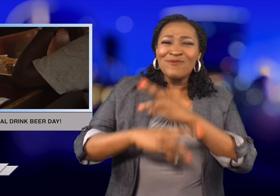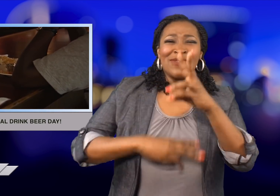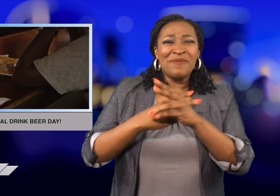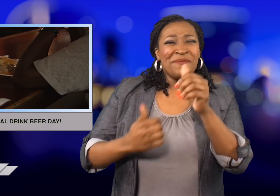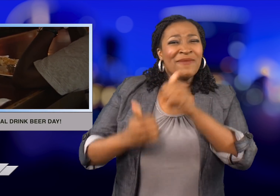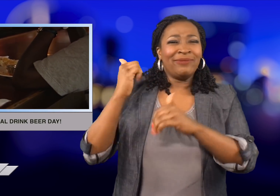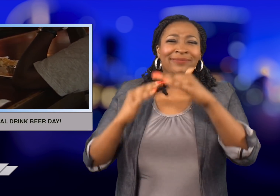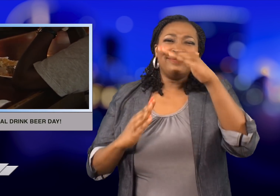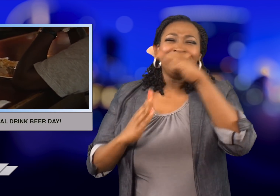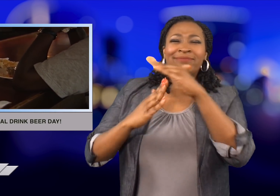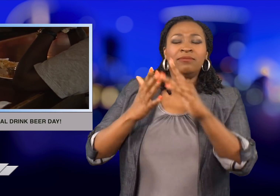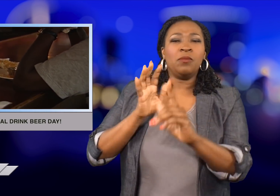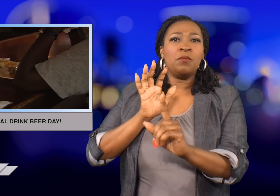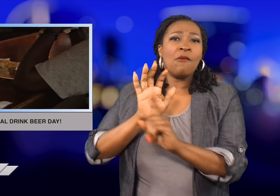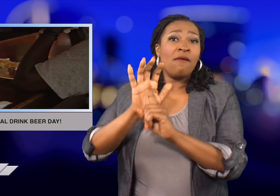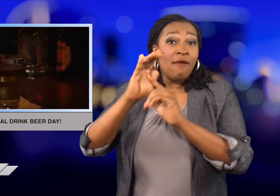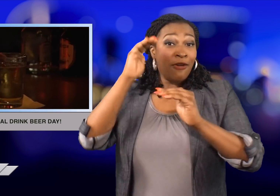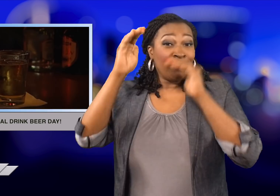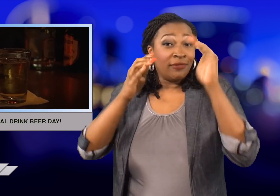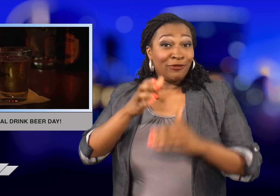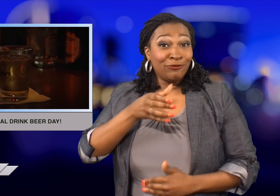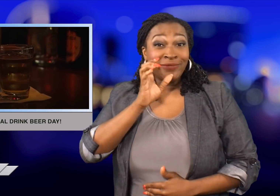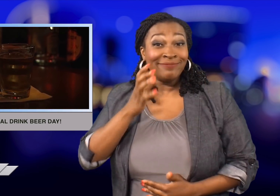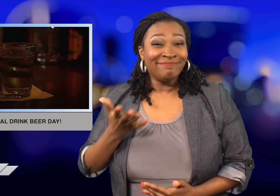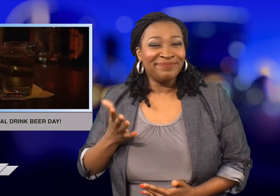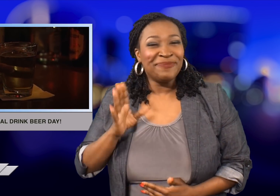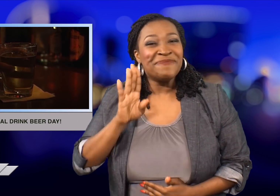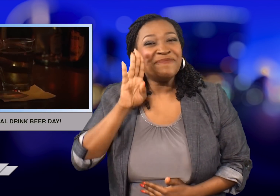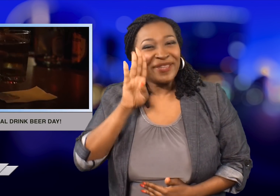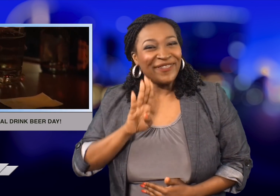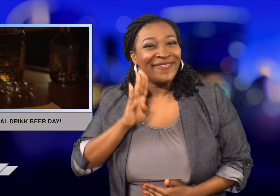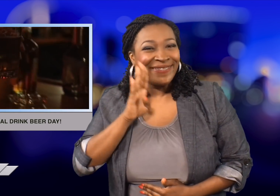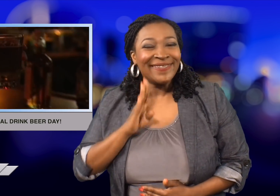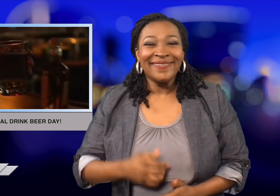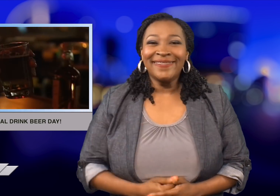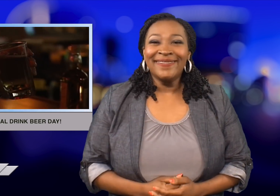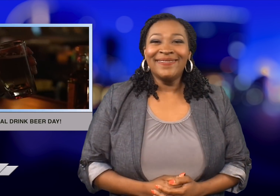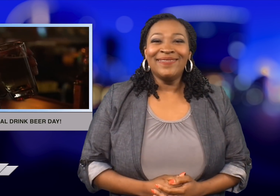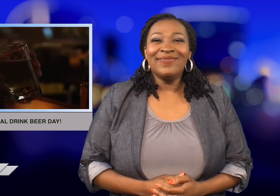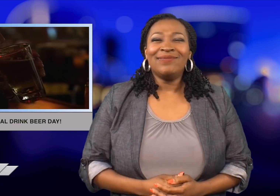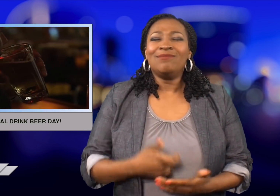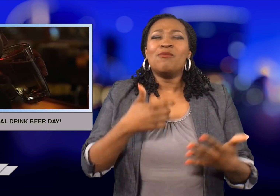Beer is the world's most popular adult beverage.